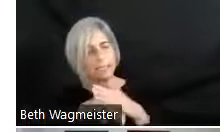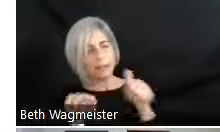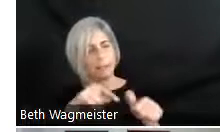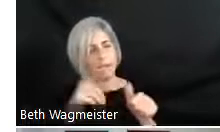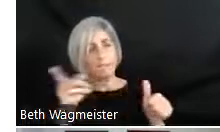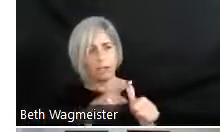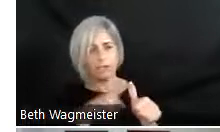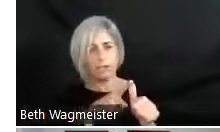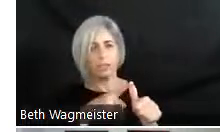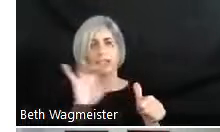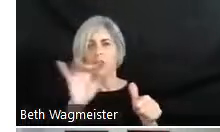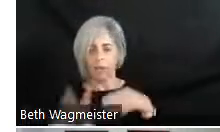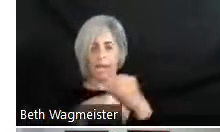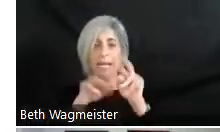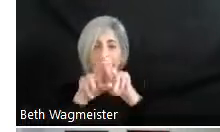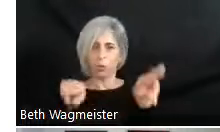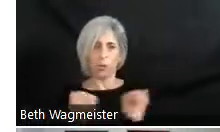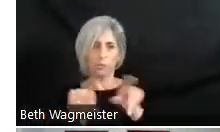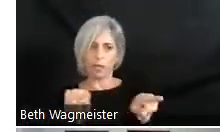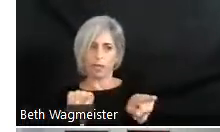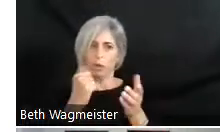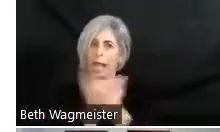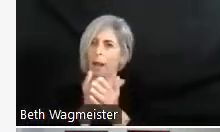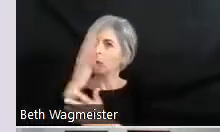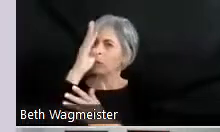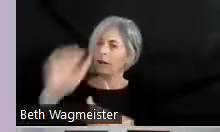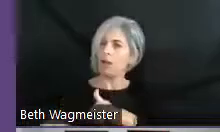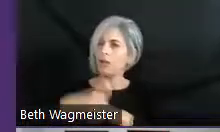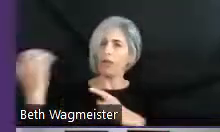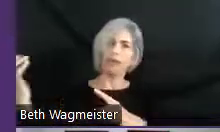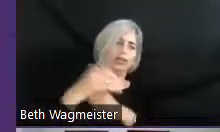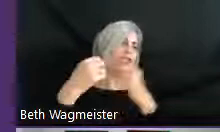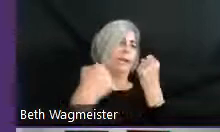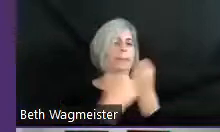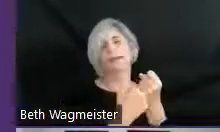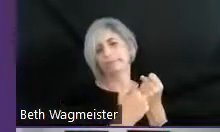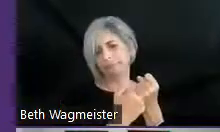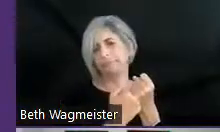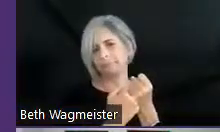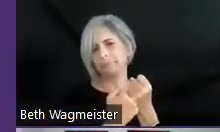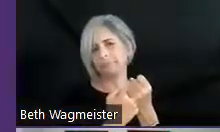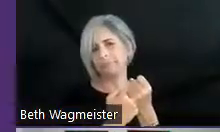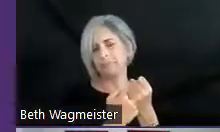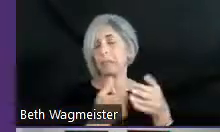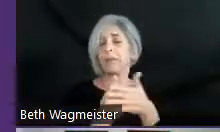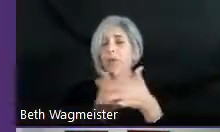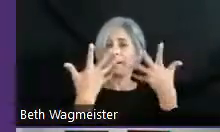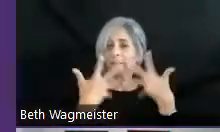her resume and we'll have created a new champion. Before I wrap up, I have an image of a lightbulb on screen.